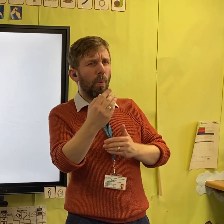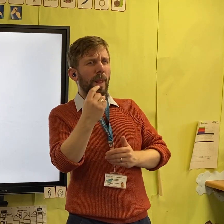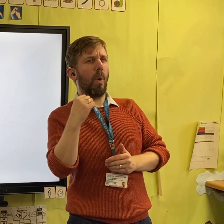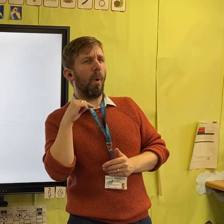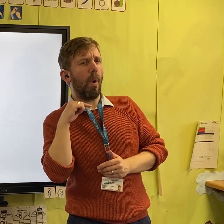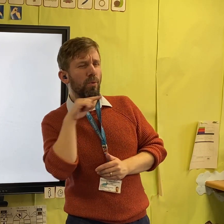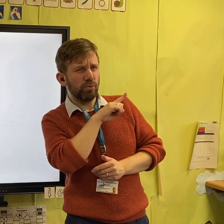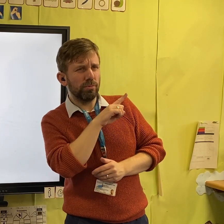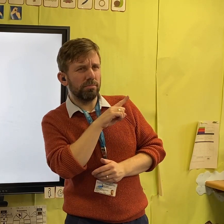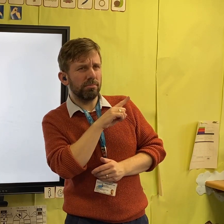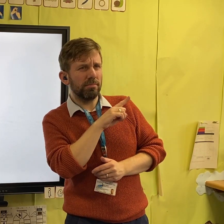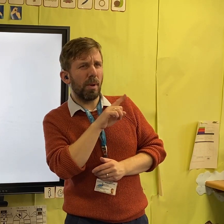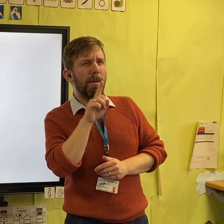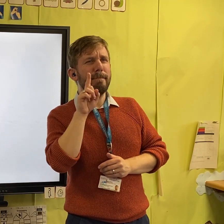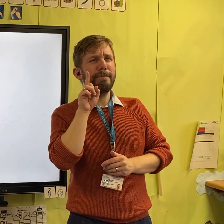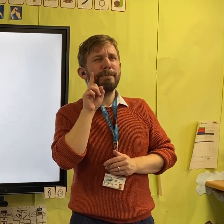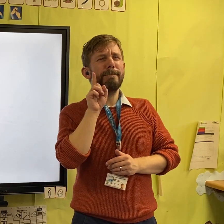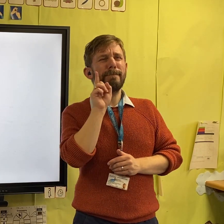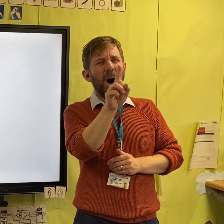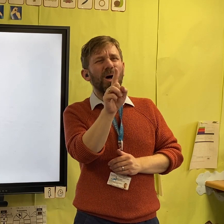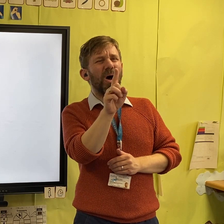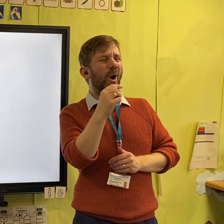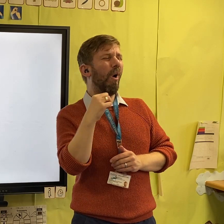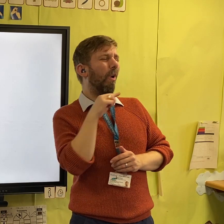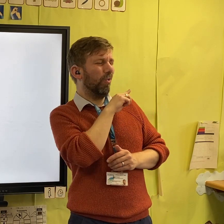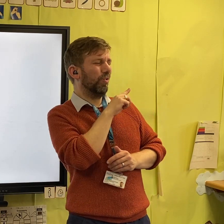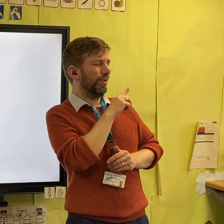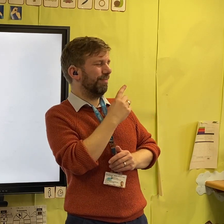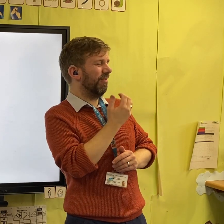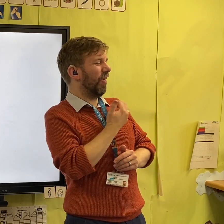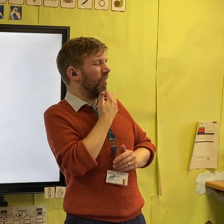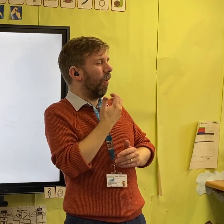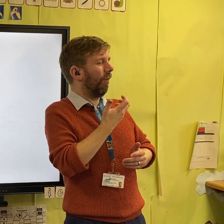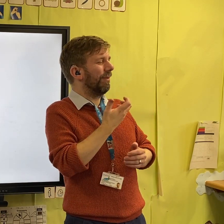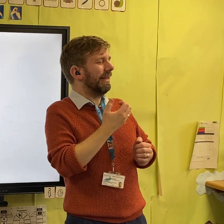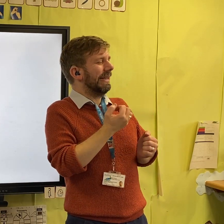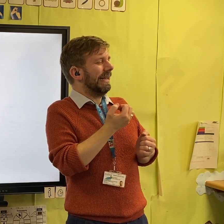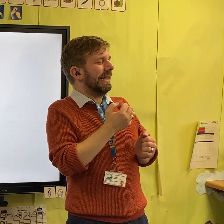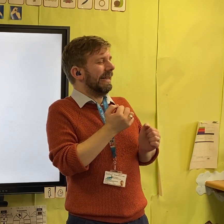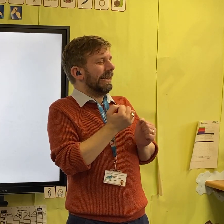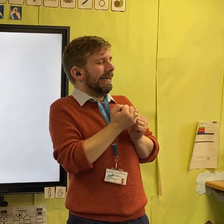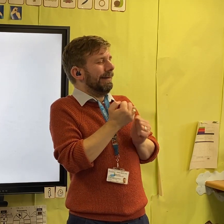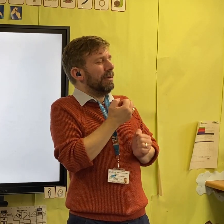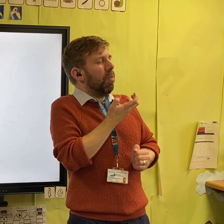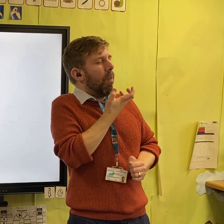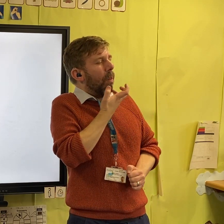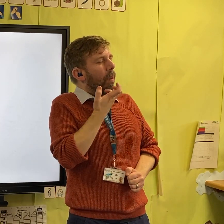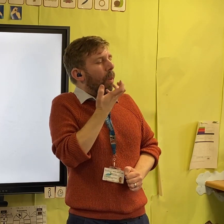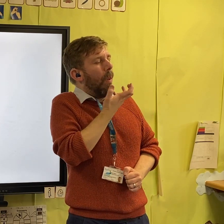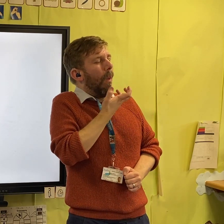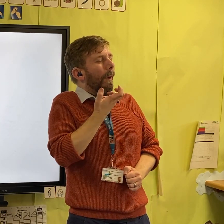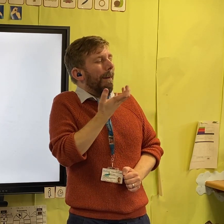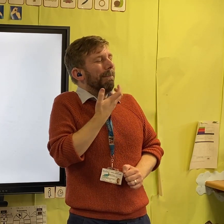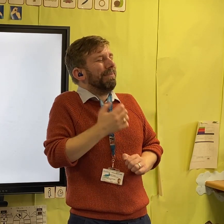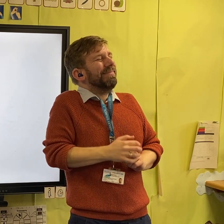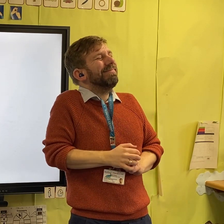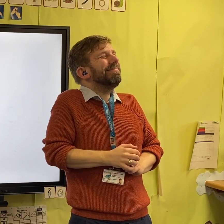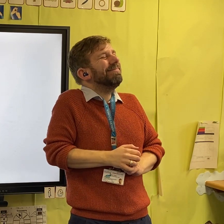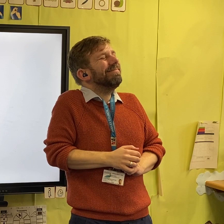much much bigger than 100 the middle penguin said. But 100 is enough to keep you toasty